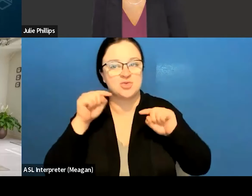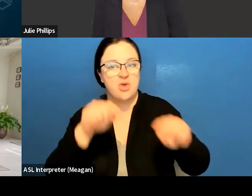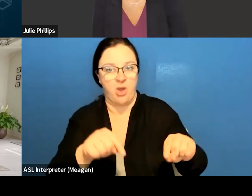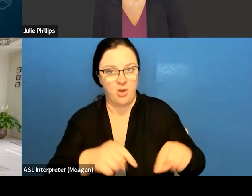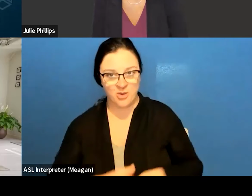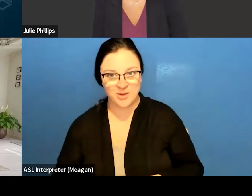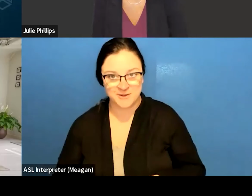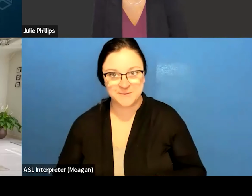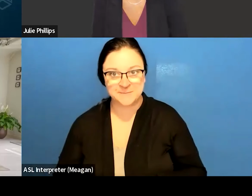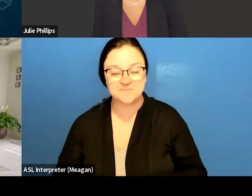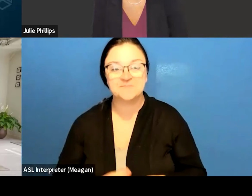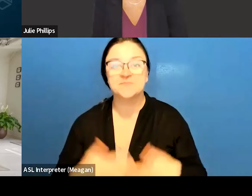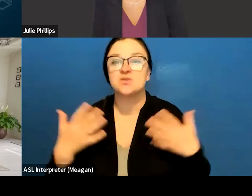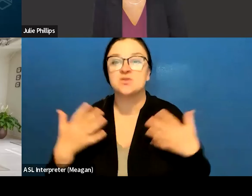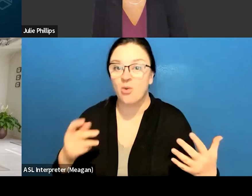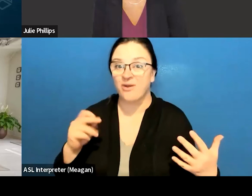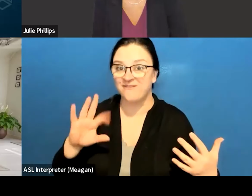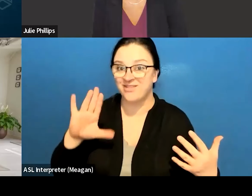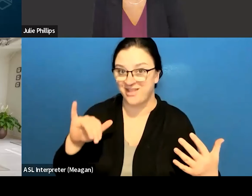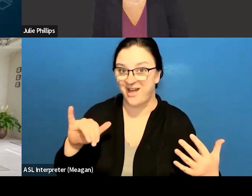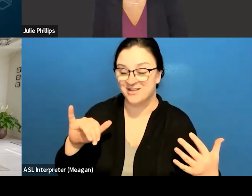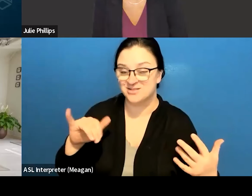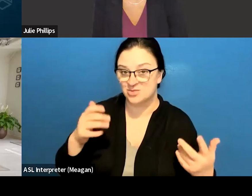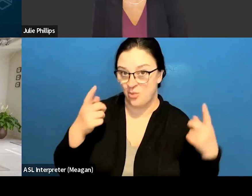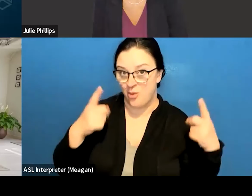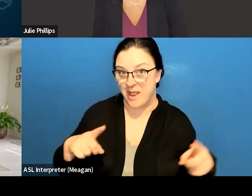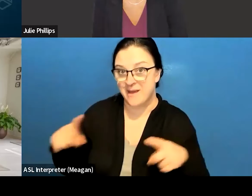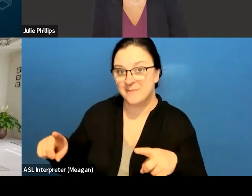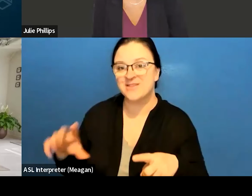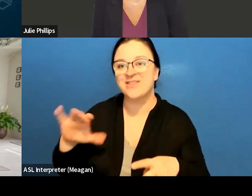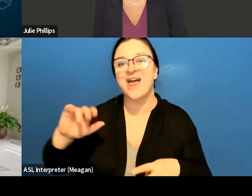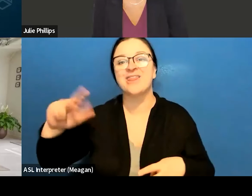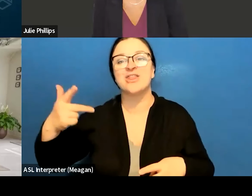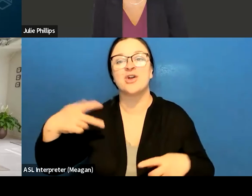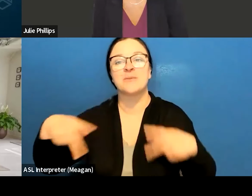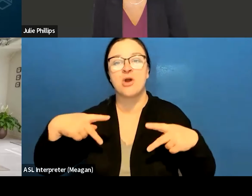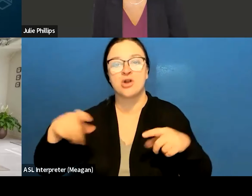And so if that's the case, then the third party caller's gonna need to be present.